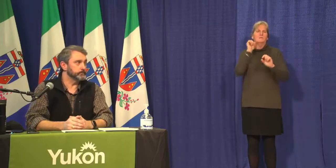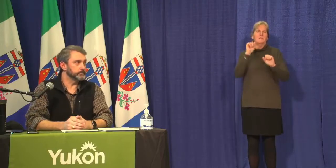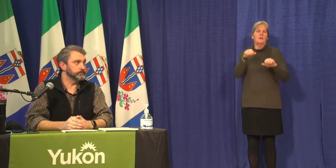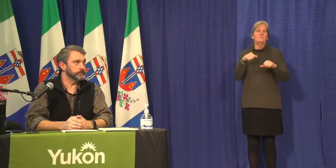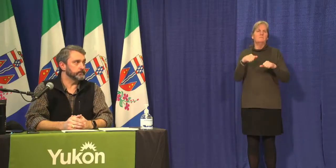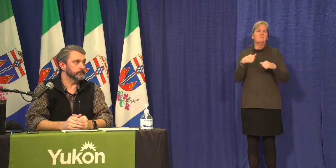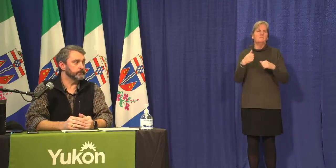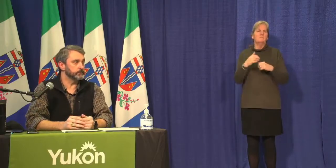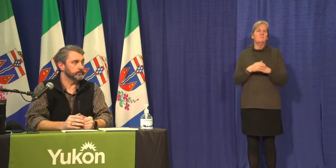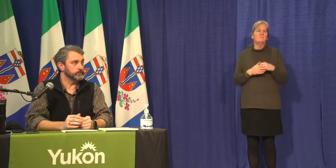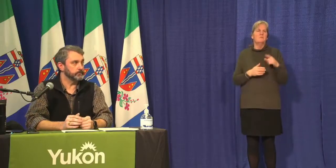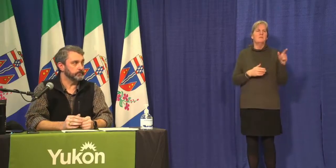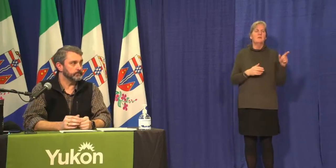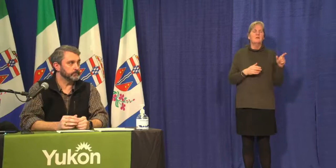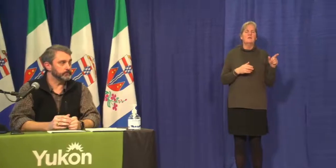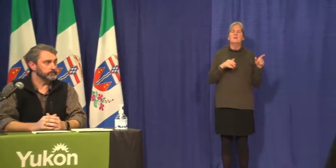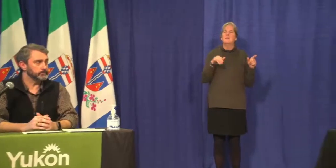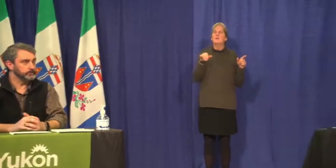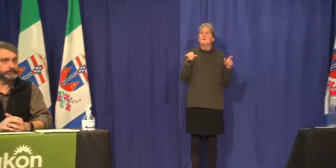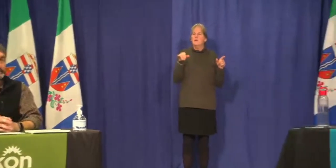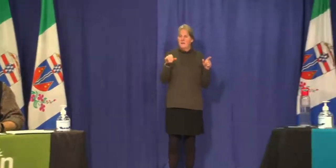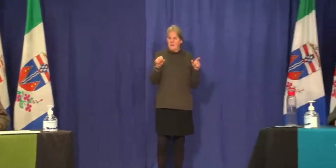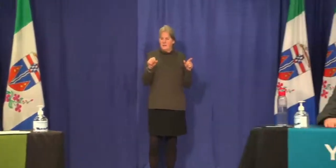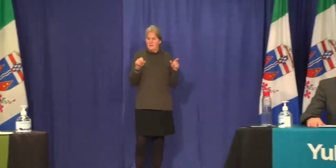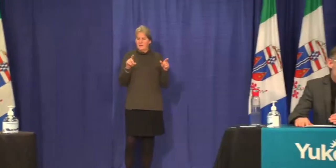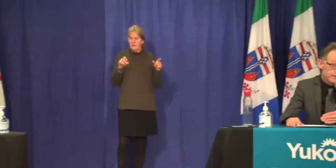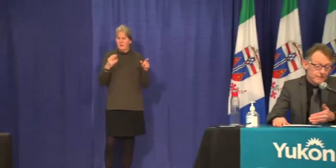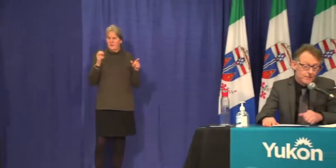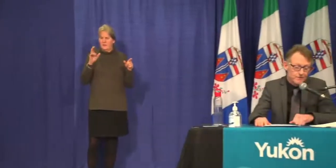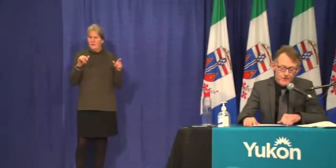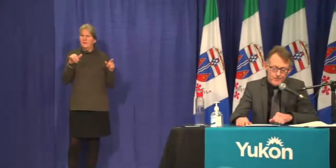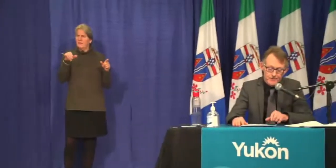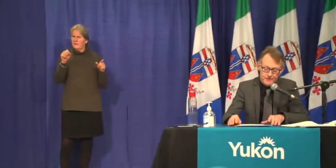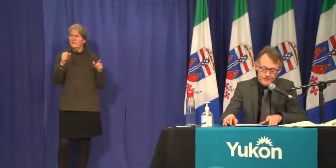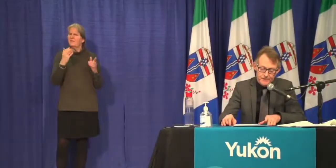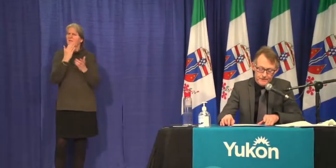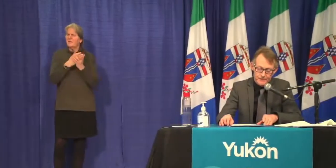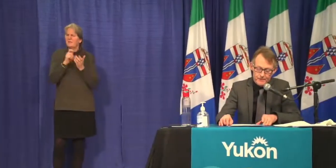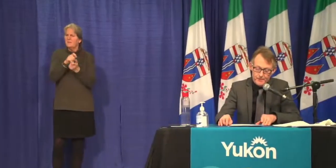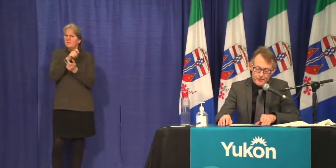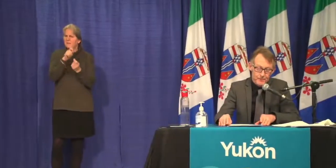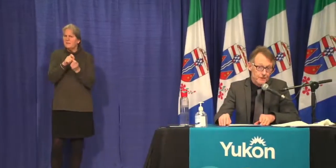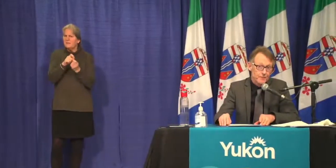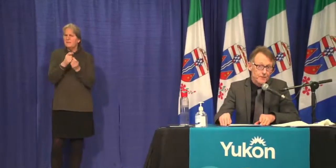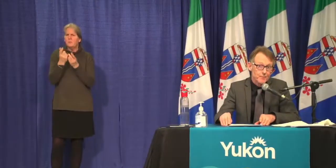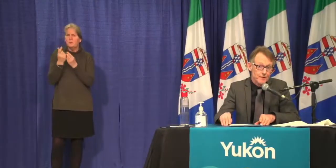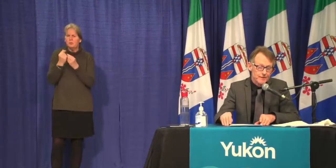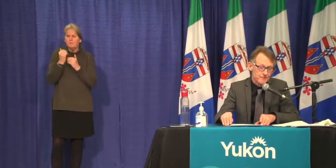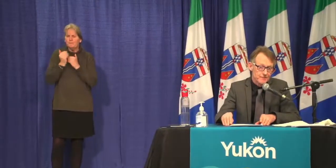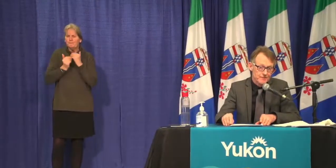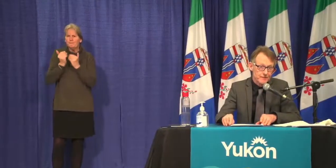Philippe, I think there are still just some operational details being worked out.